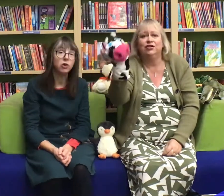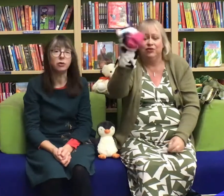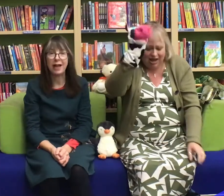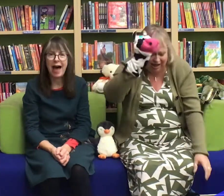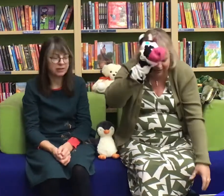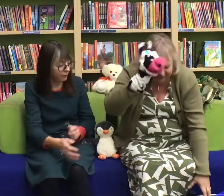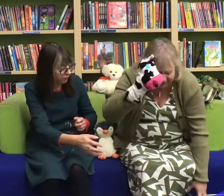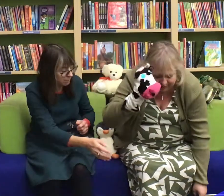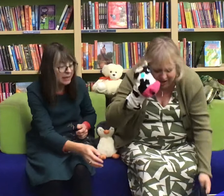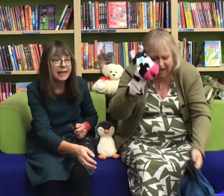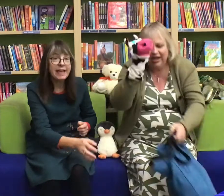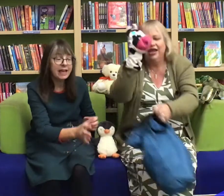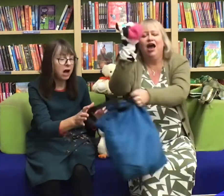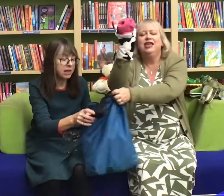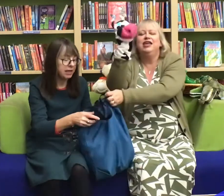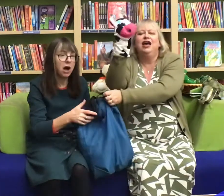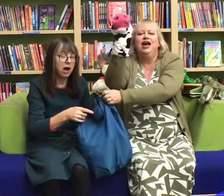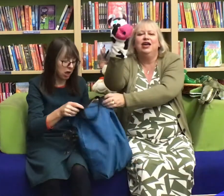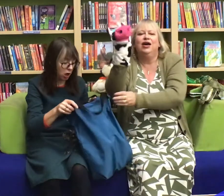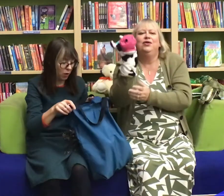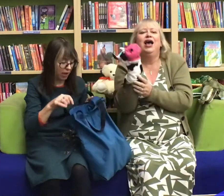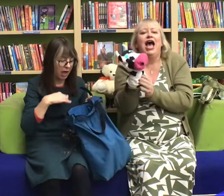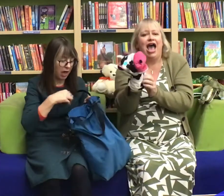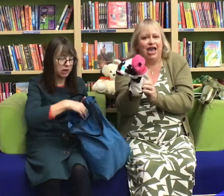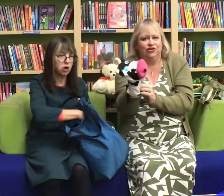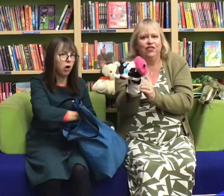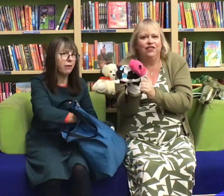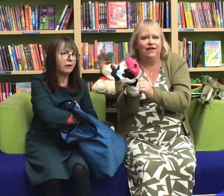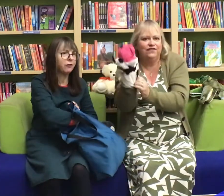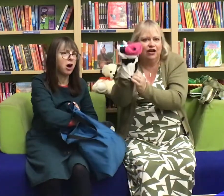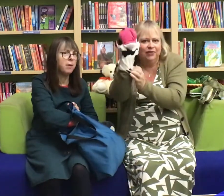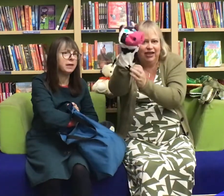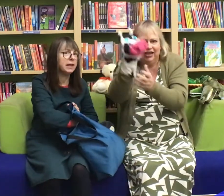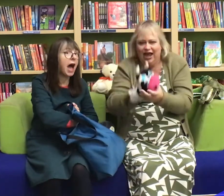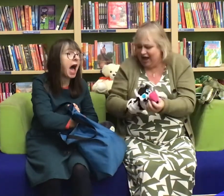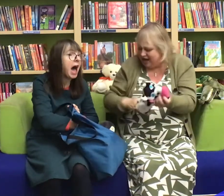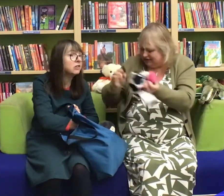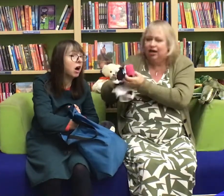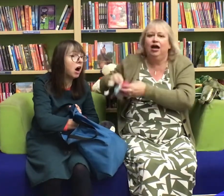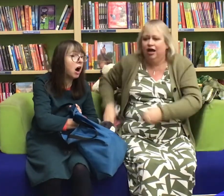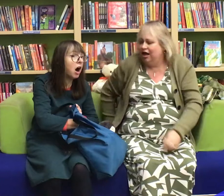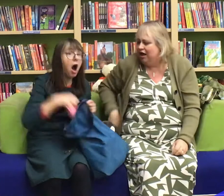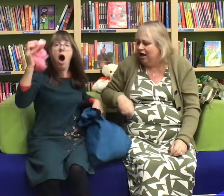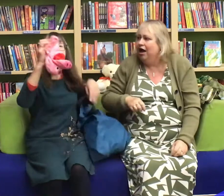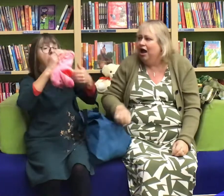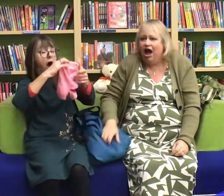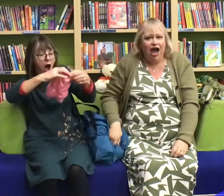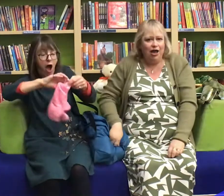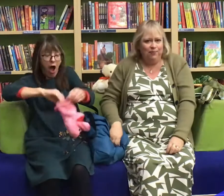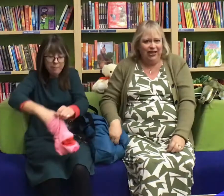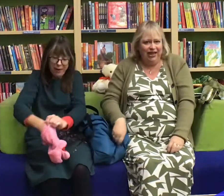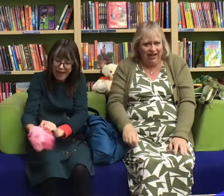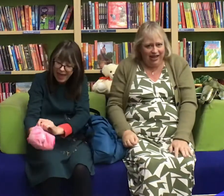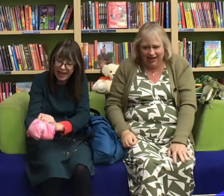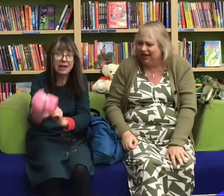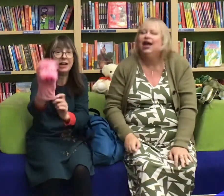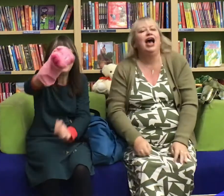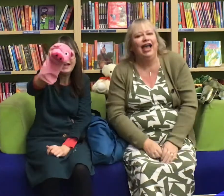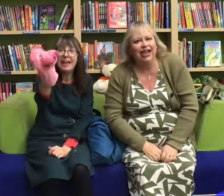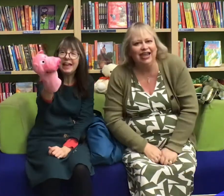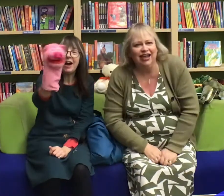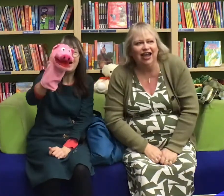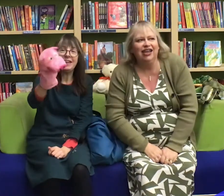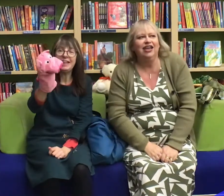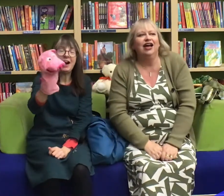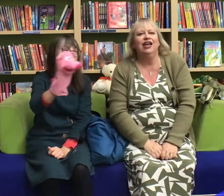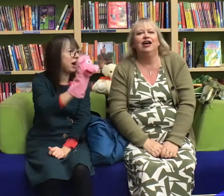Old Macdonald had a farm e-i-e-i-o and on that farm he had a pig! e-i-e-i-o.